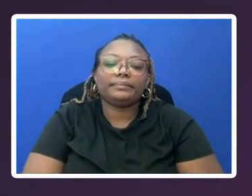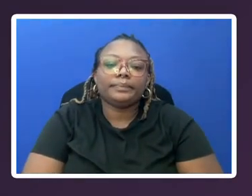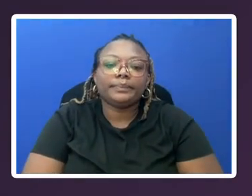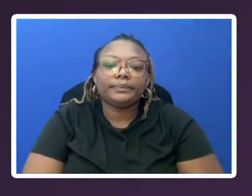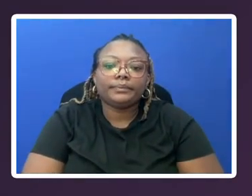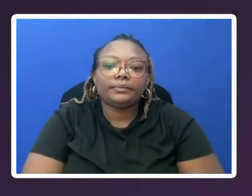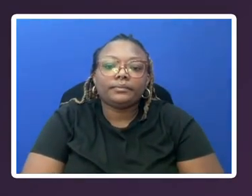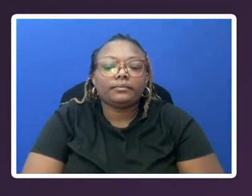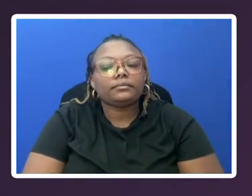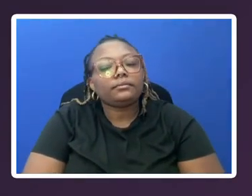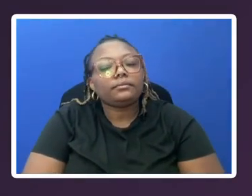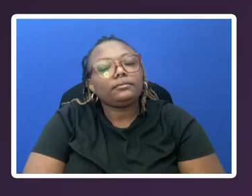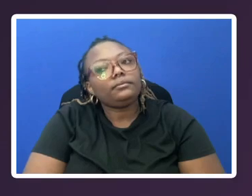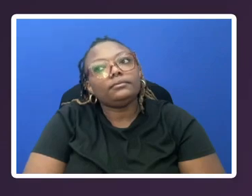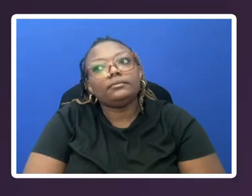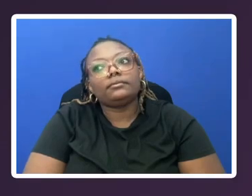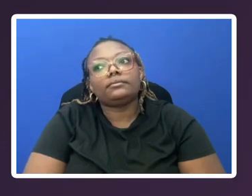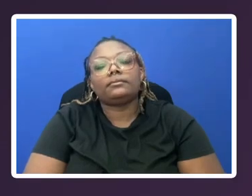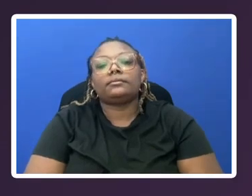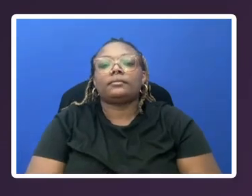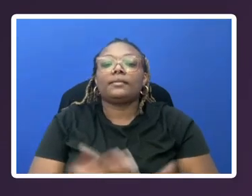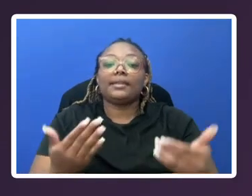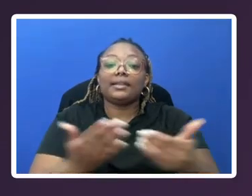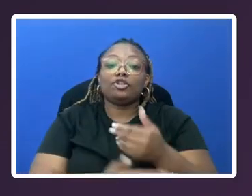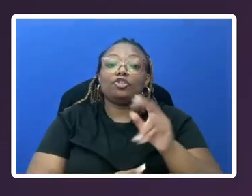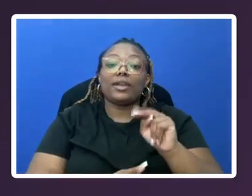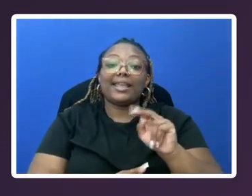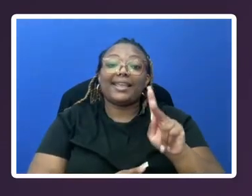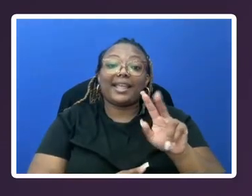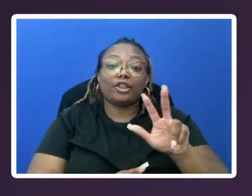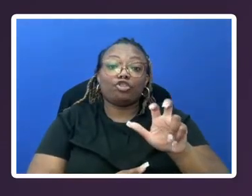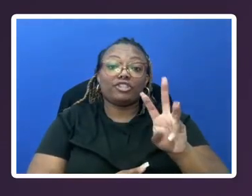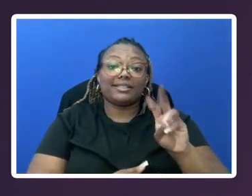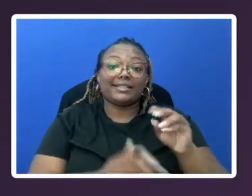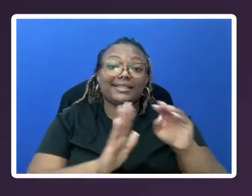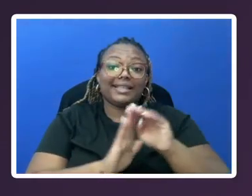So, the new NK360 lesson has a supporting question, as I mentioned,